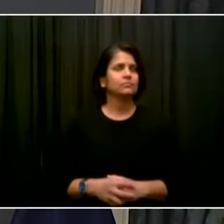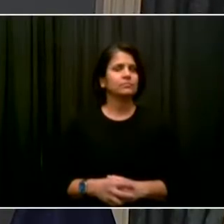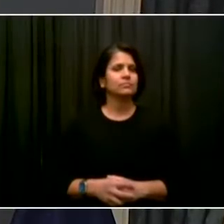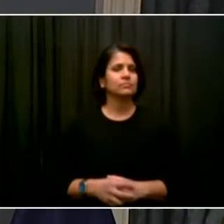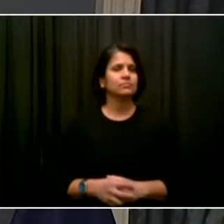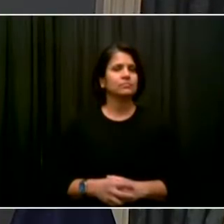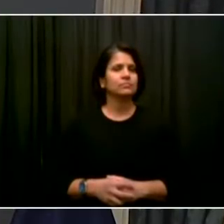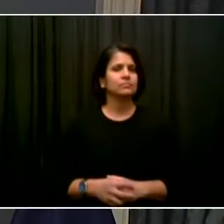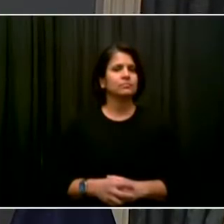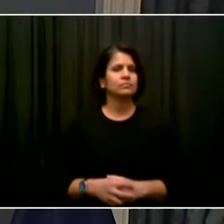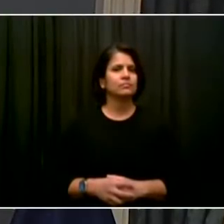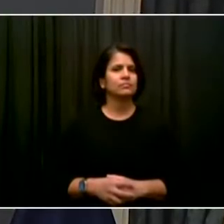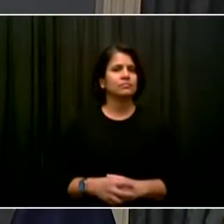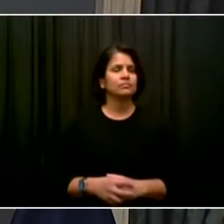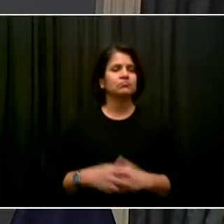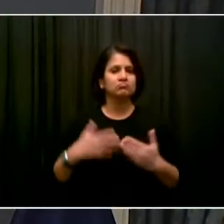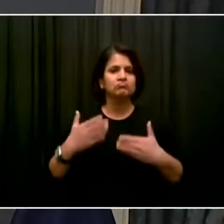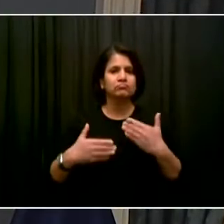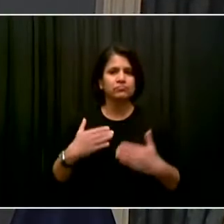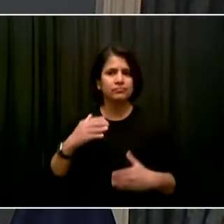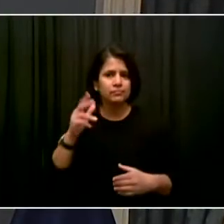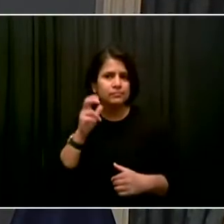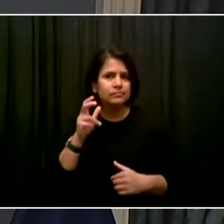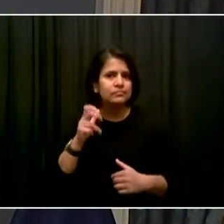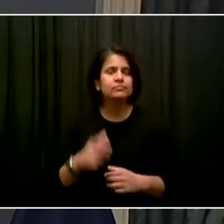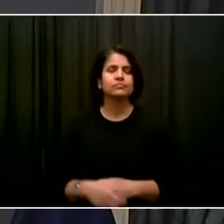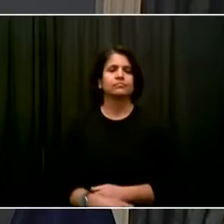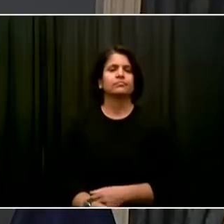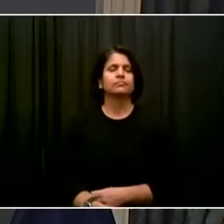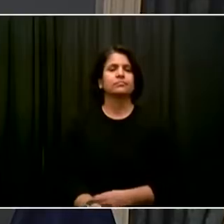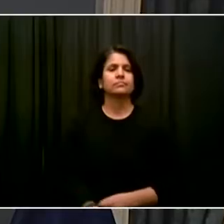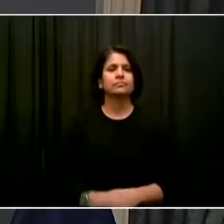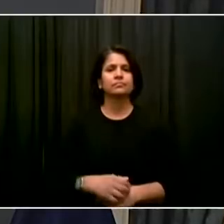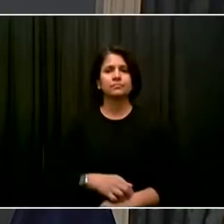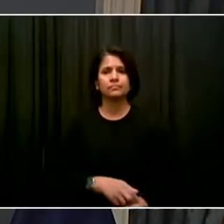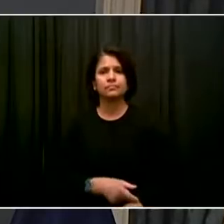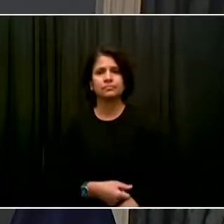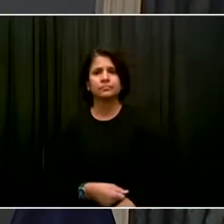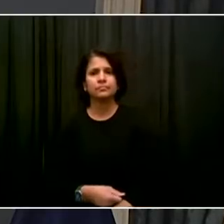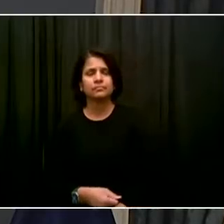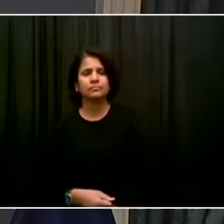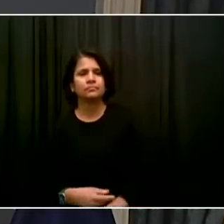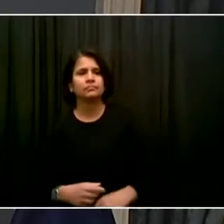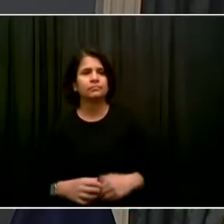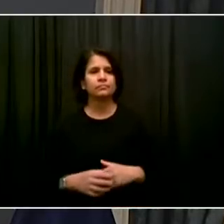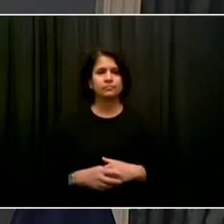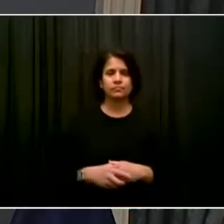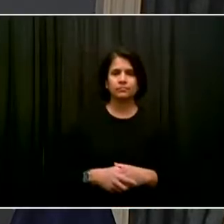Reporter: GOOD MORNING MR. MAYOR. I QUESTION FOR YOU IN THE